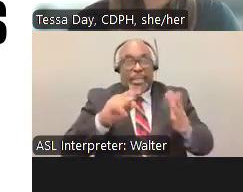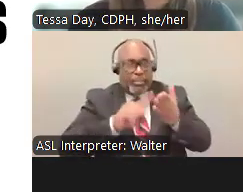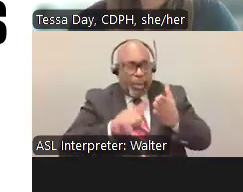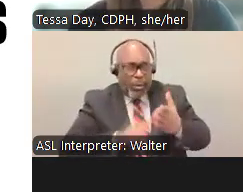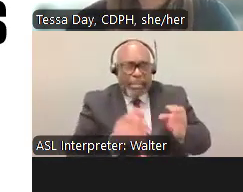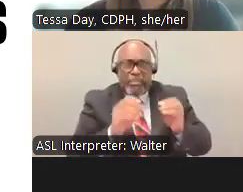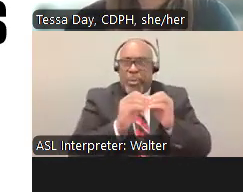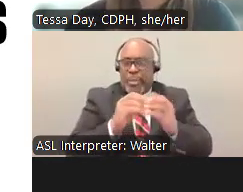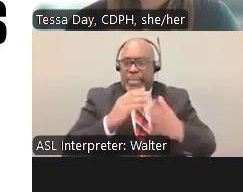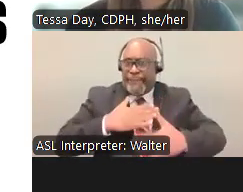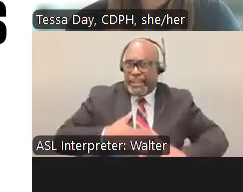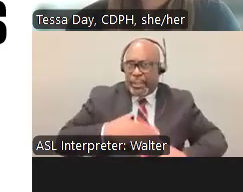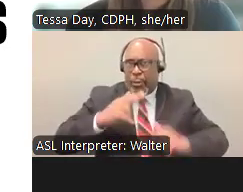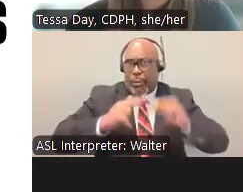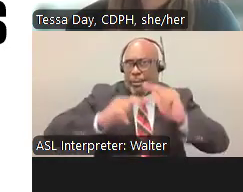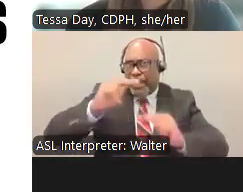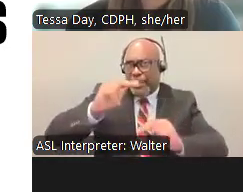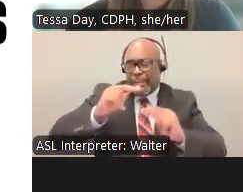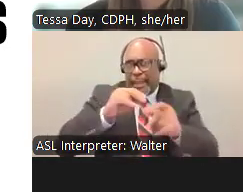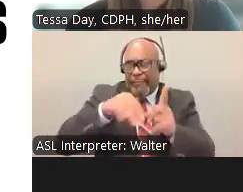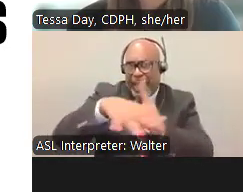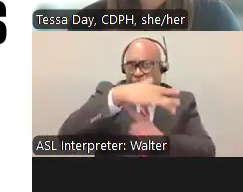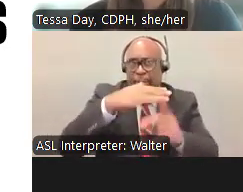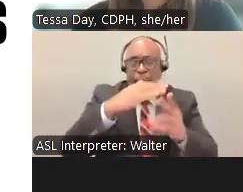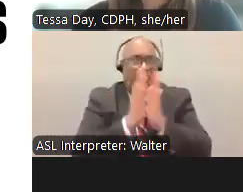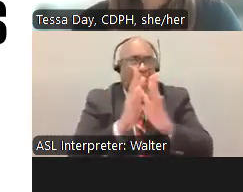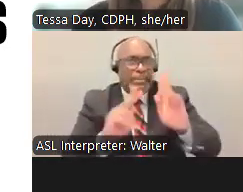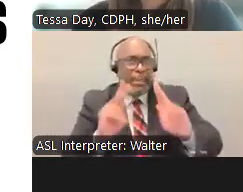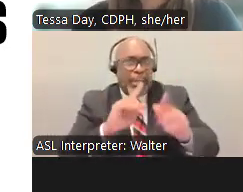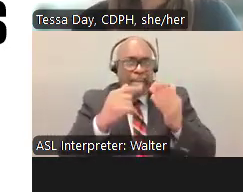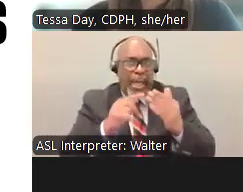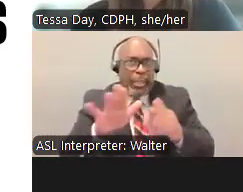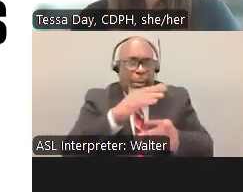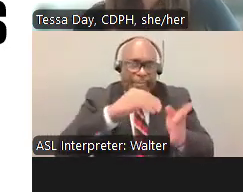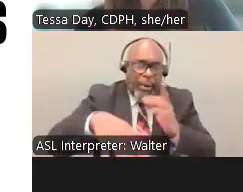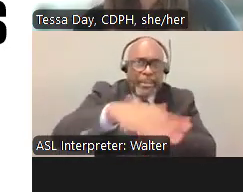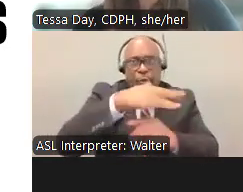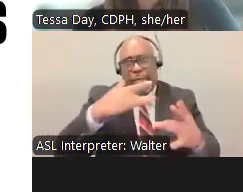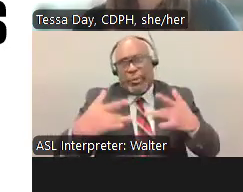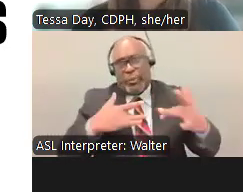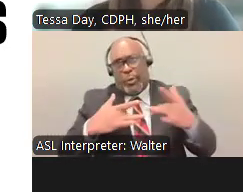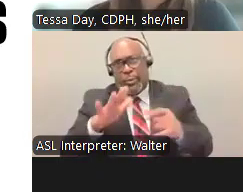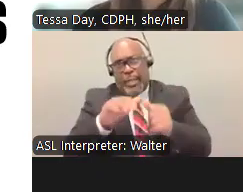13:34:34 environment. So we asked people 13:34:35 about their environmental 13:34:36 concerns in their neighborhood, 13:34:39 so this would be things like air